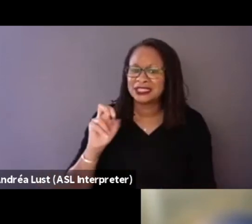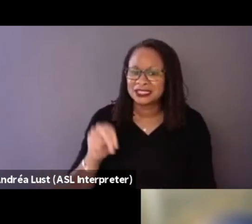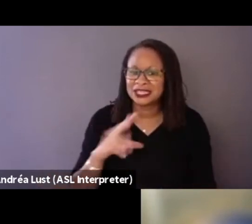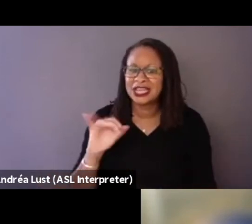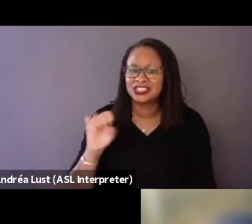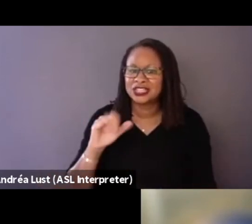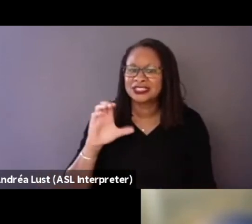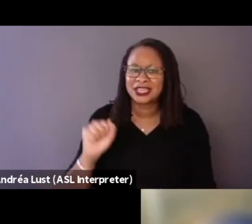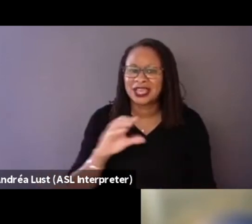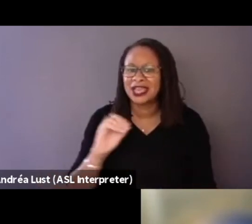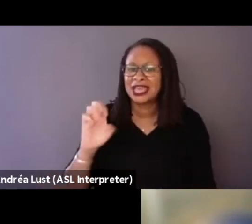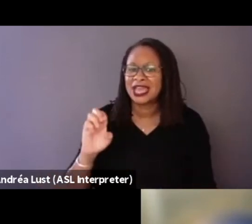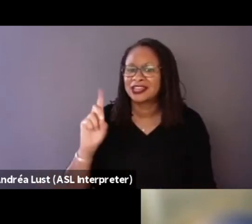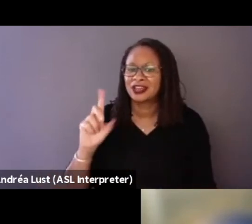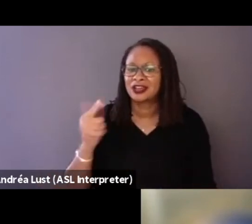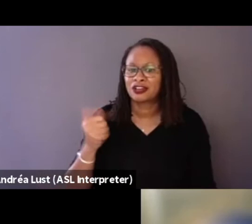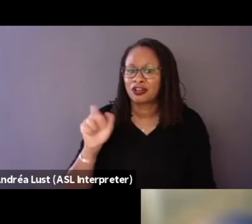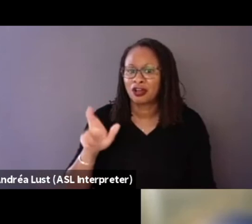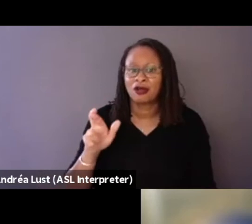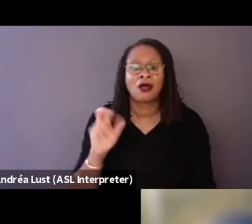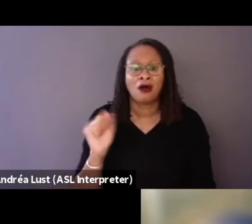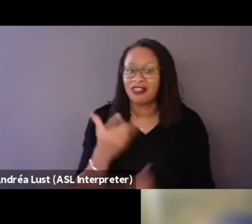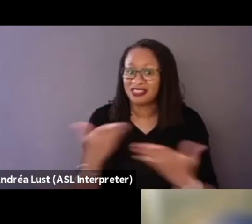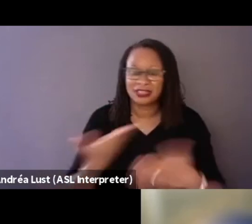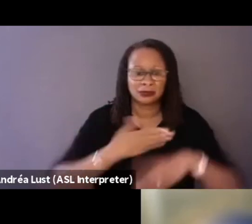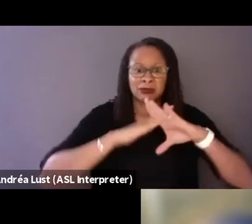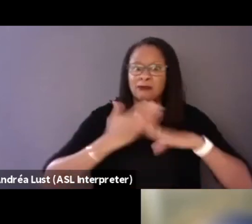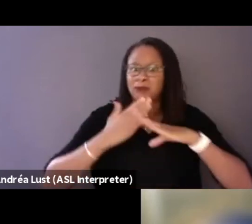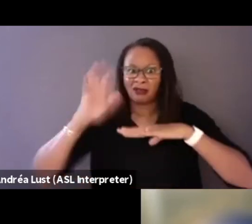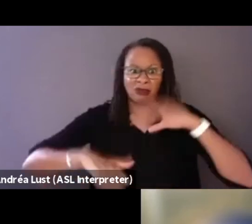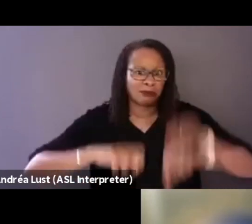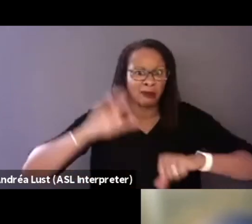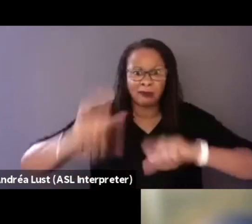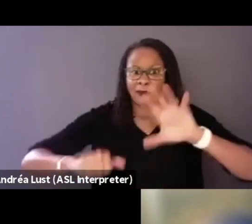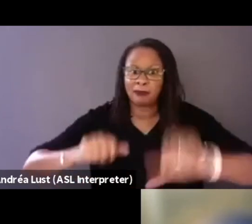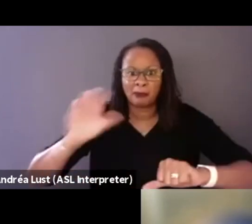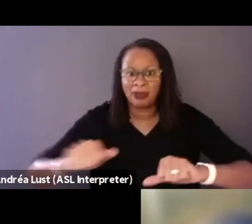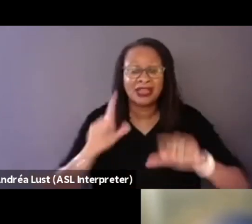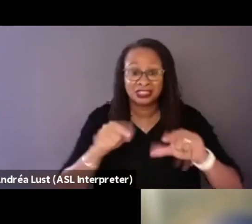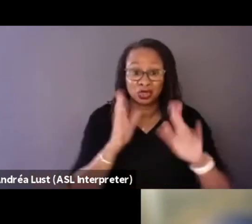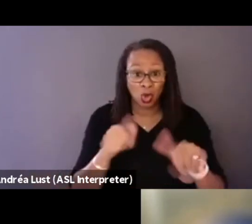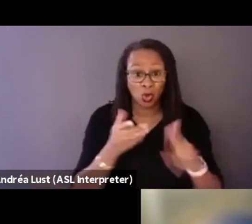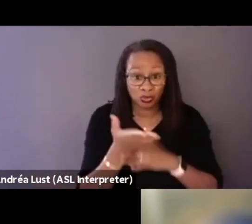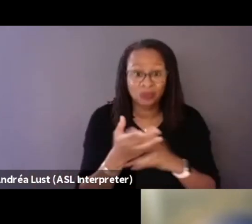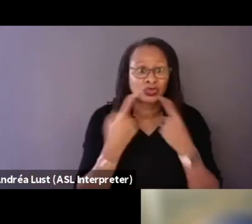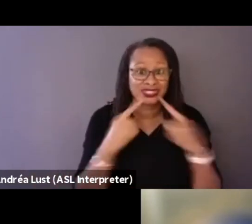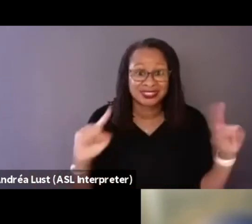and all the kids in the movie have to go through, that those kids in Lafayette and Walnut Creek and Piedmont don't have to go through.